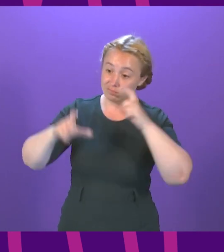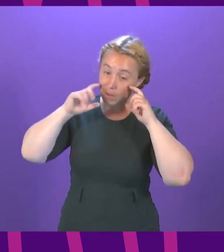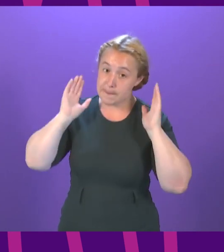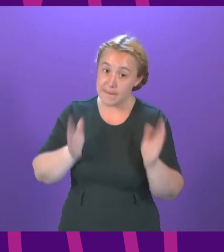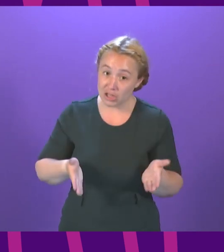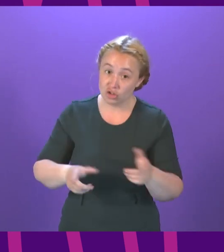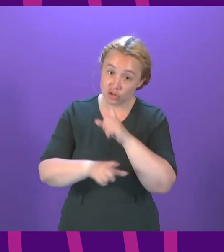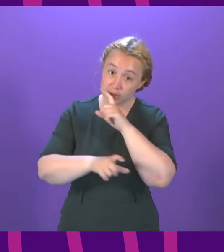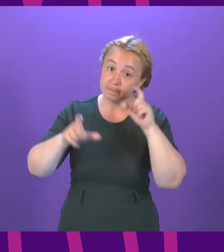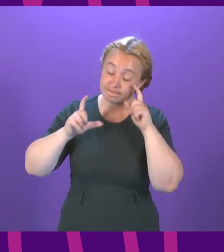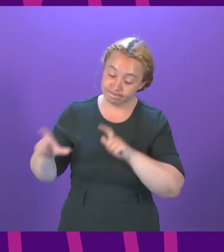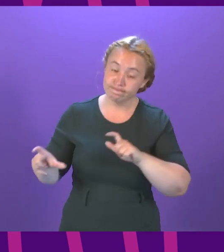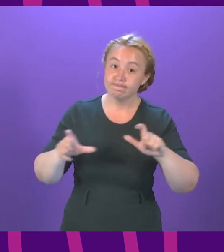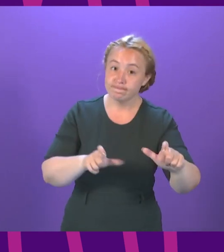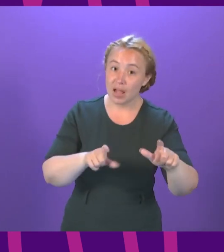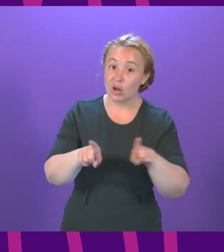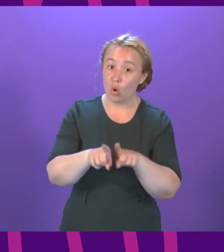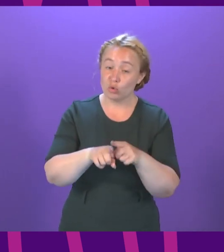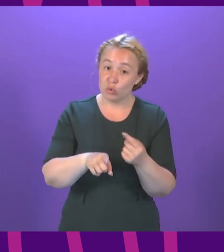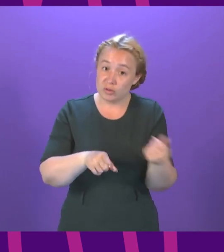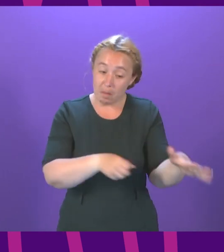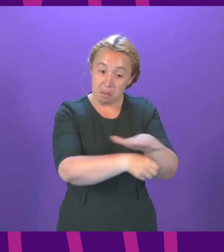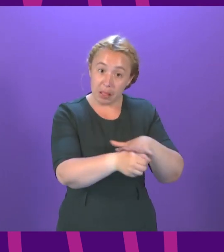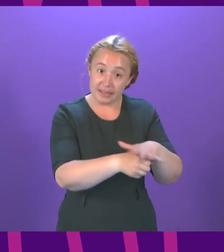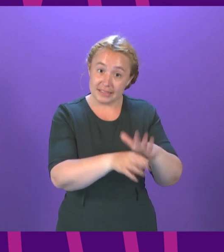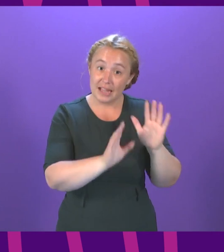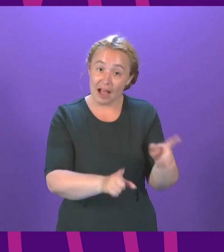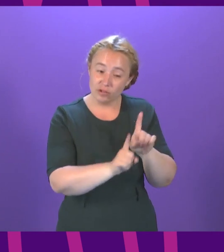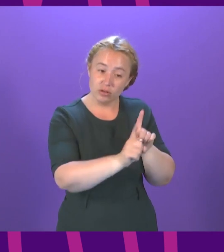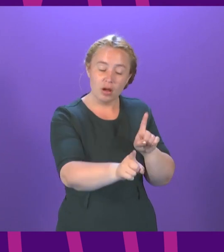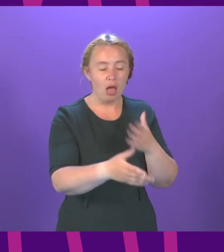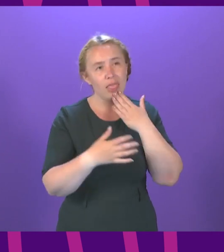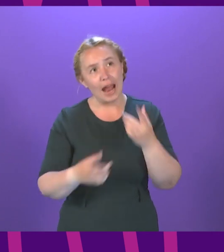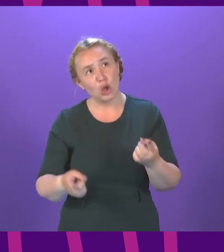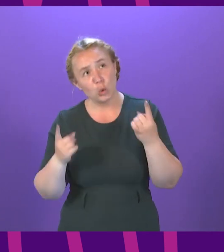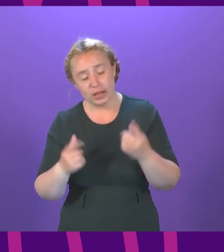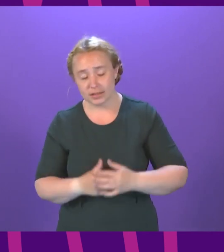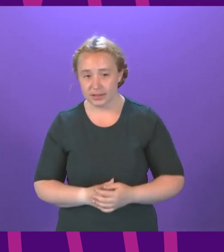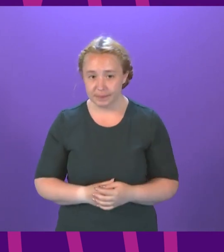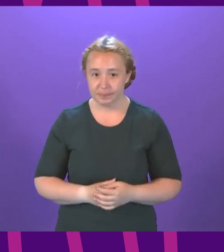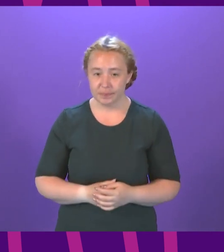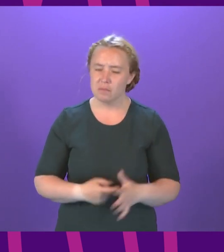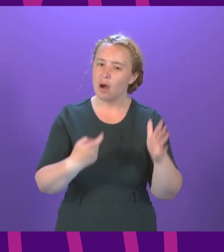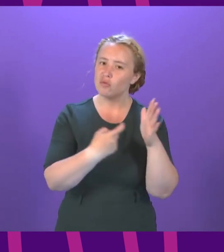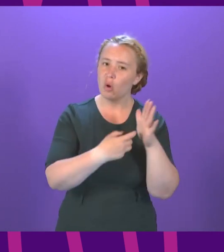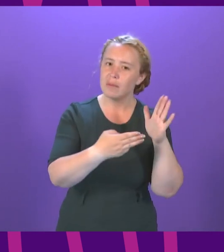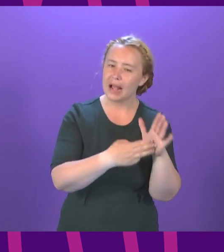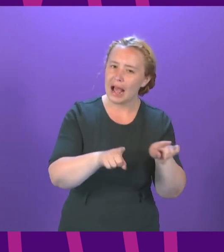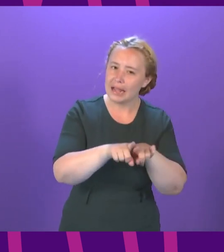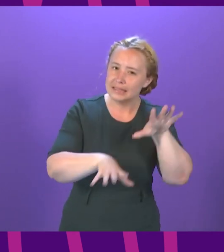and the continuation of social distancing in certain venues. Thank goodness for that. Further to Rona Mackay’s question and the First Minister’s answer,